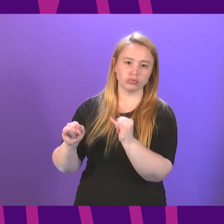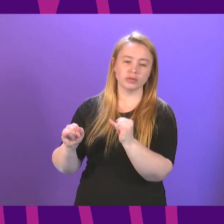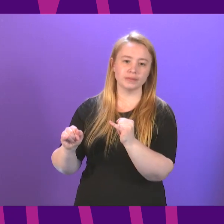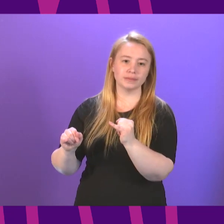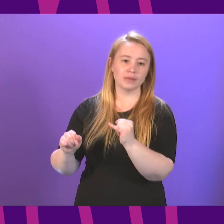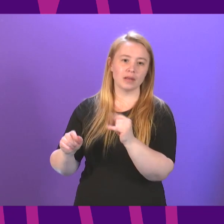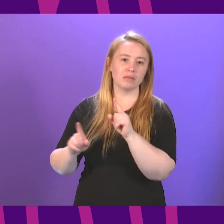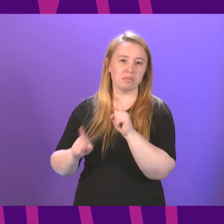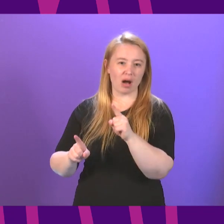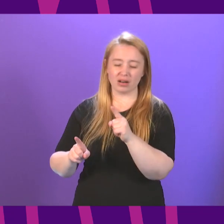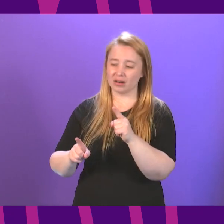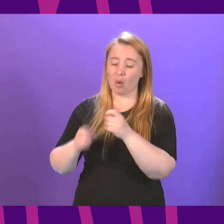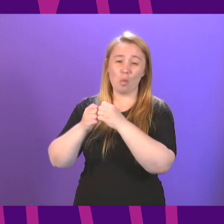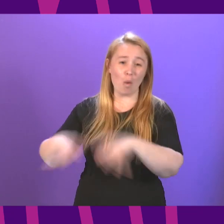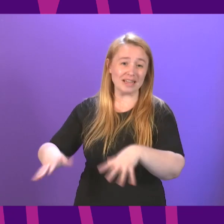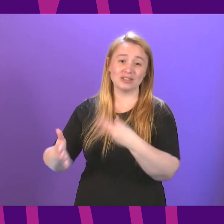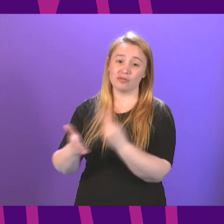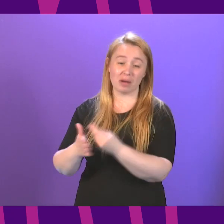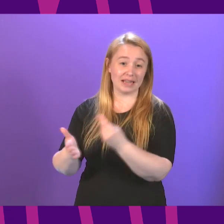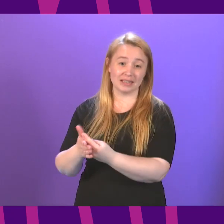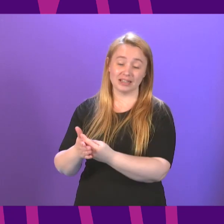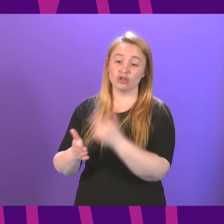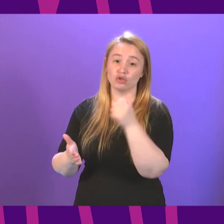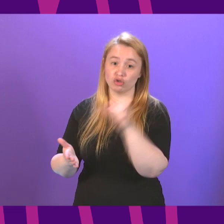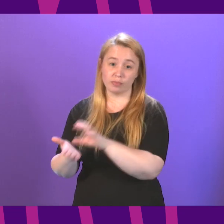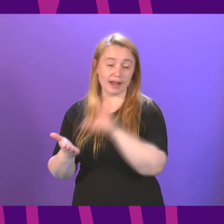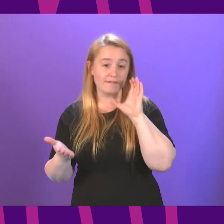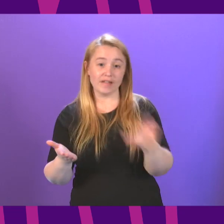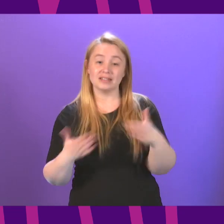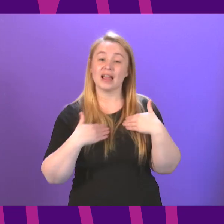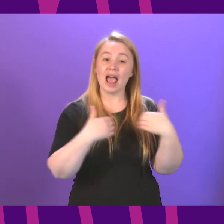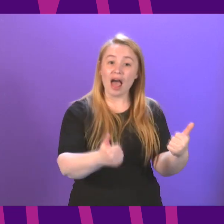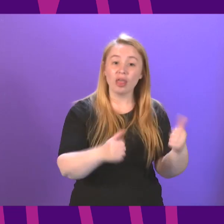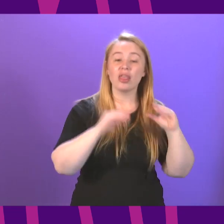a grotesque waste of money that we should be investing in health, education and conventional